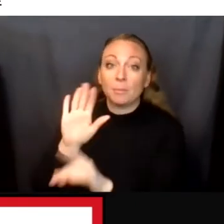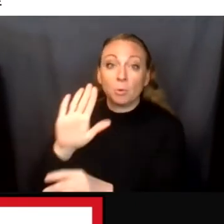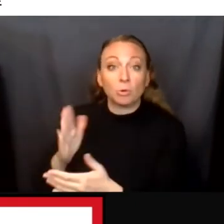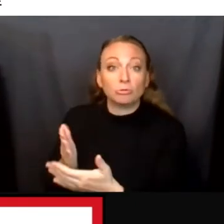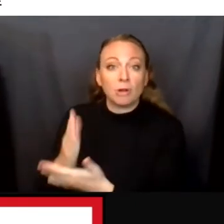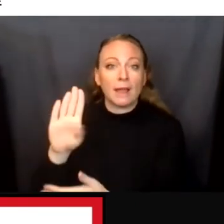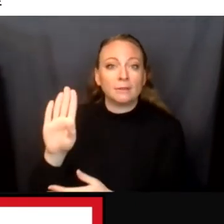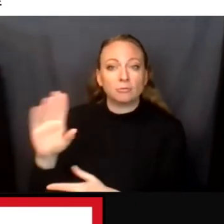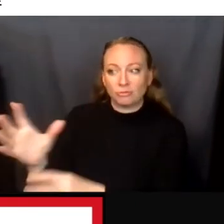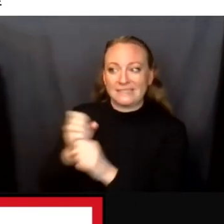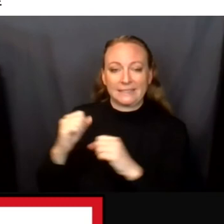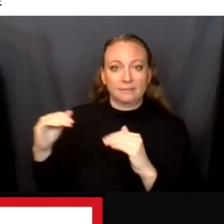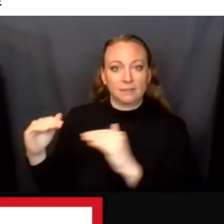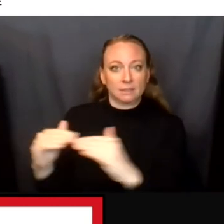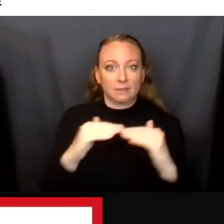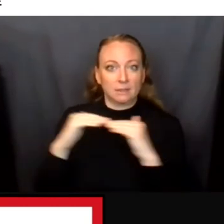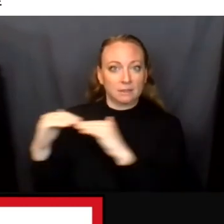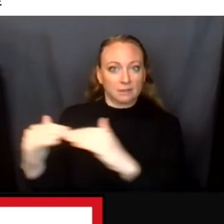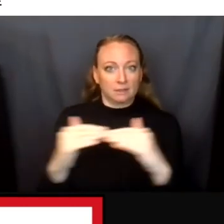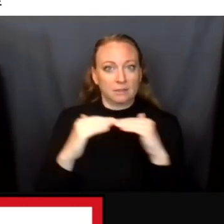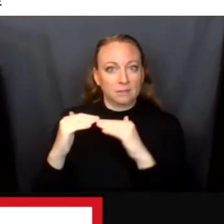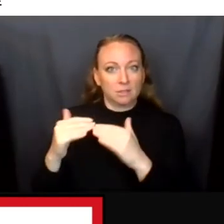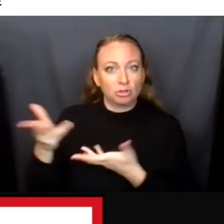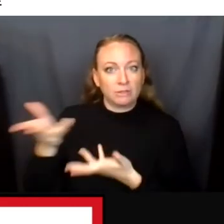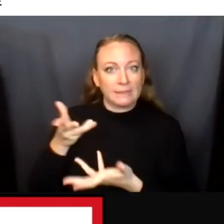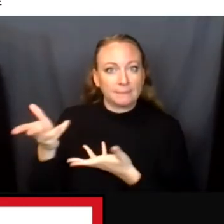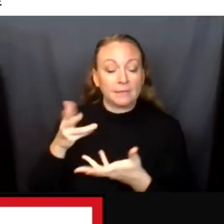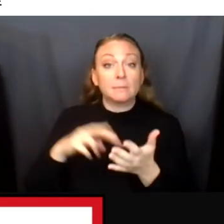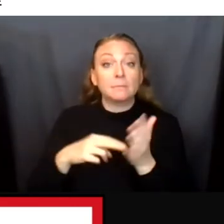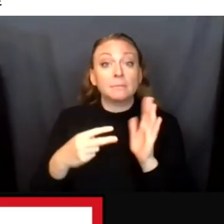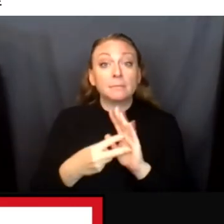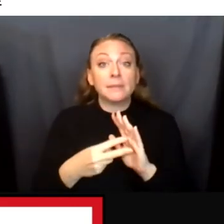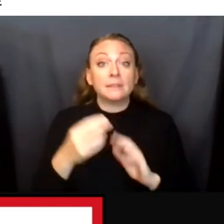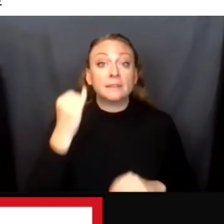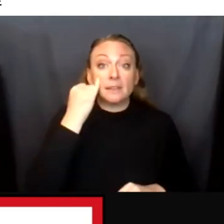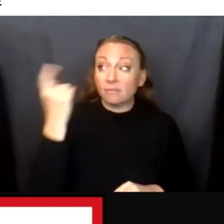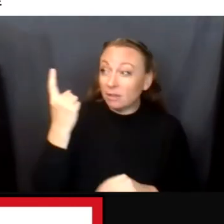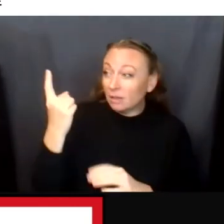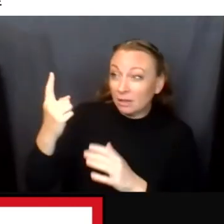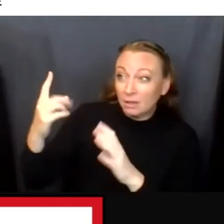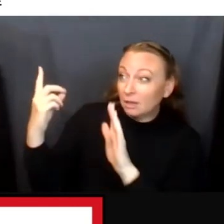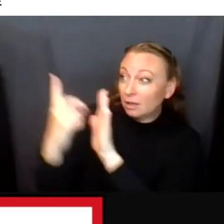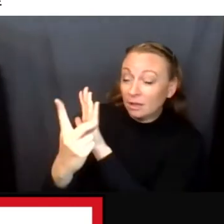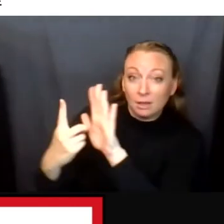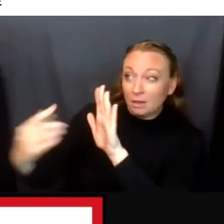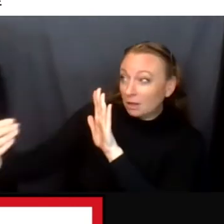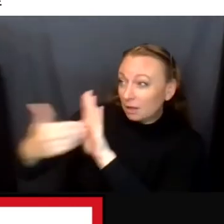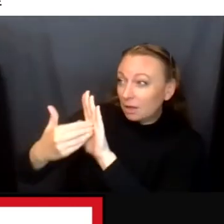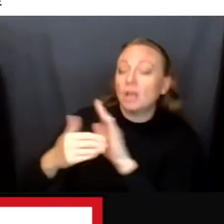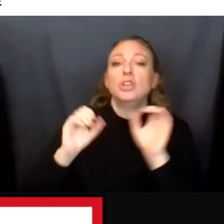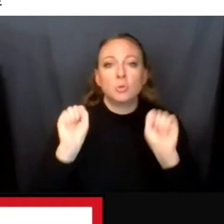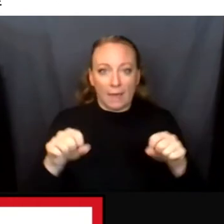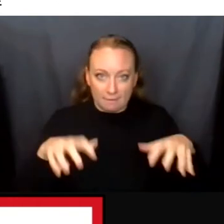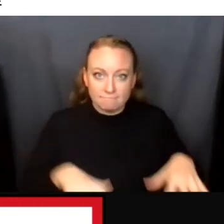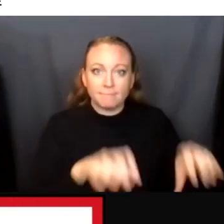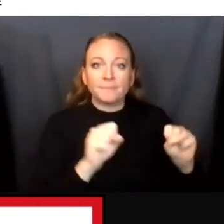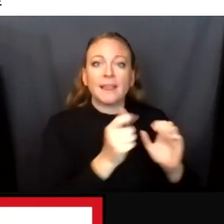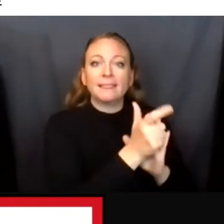And that means you can take legal action in order to go against somebody or body or whatever,